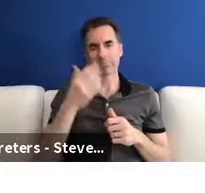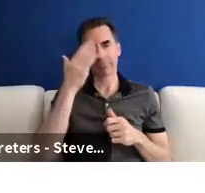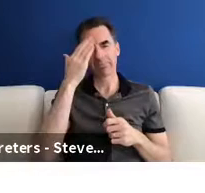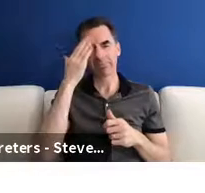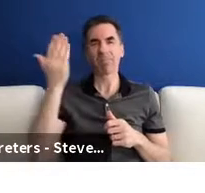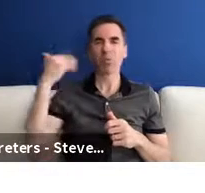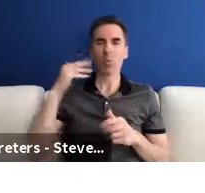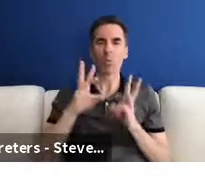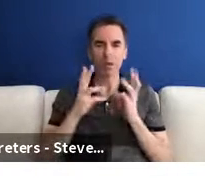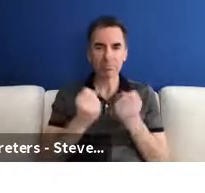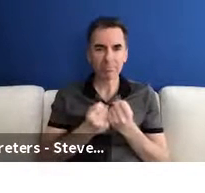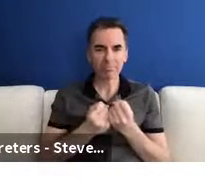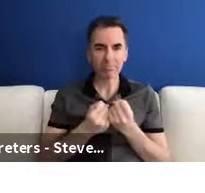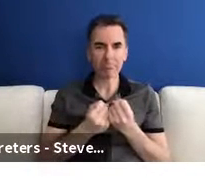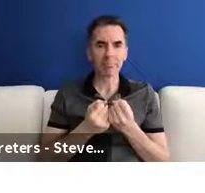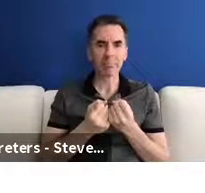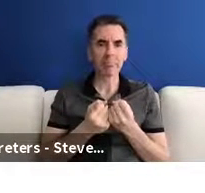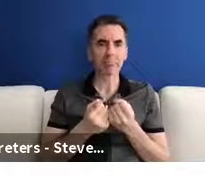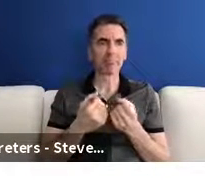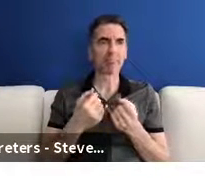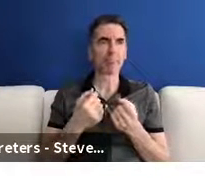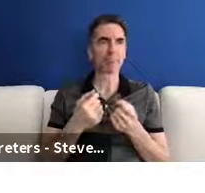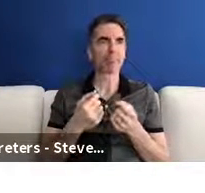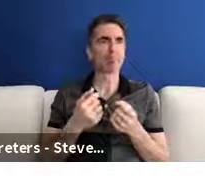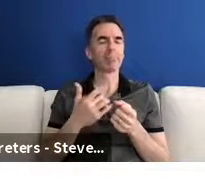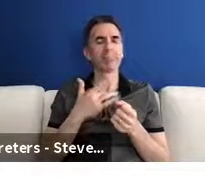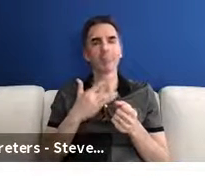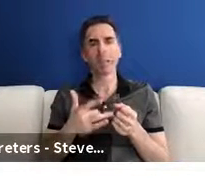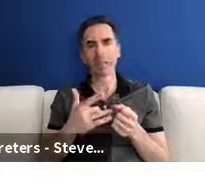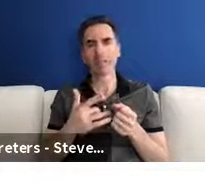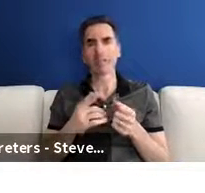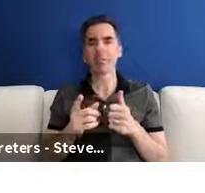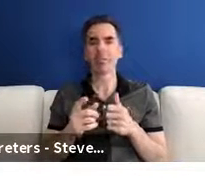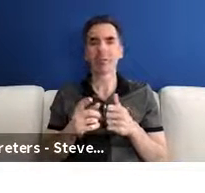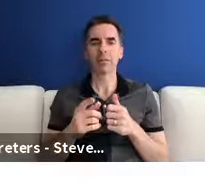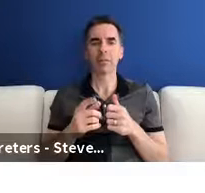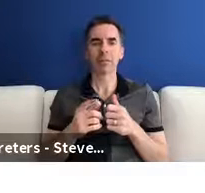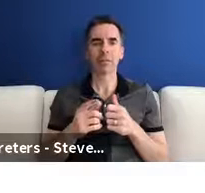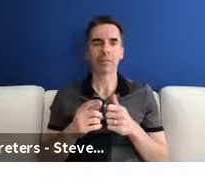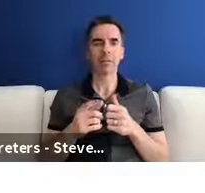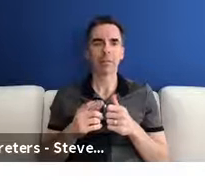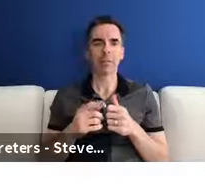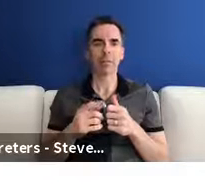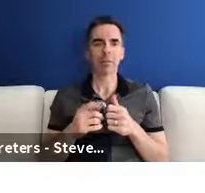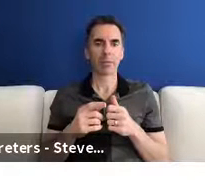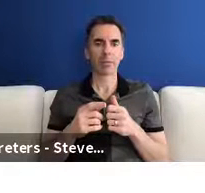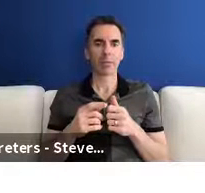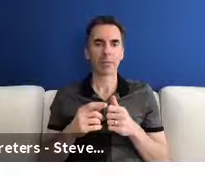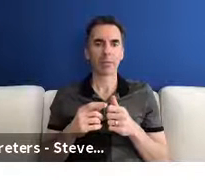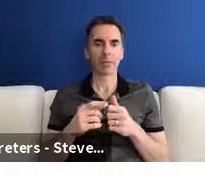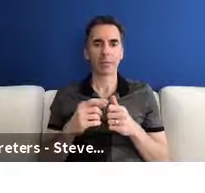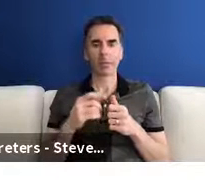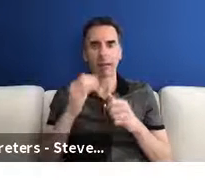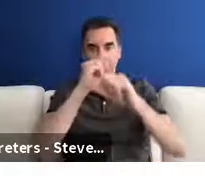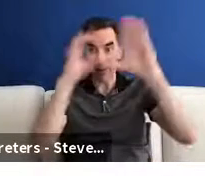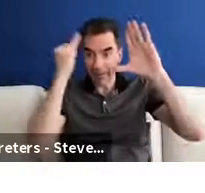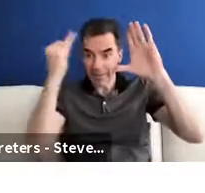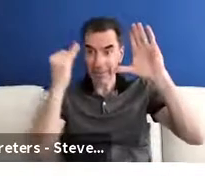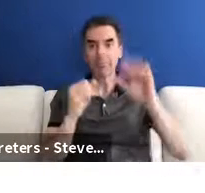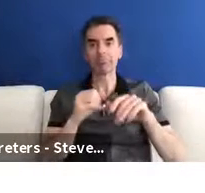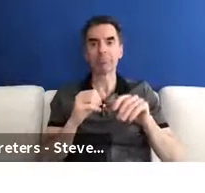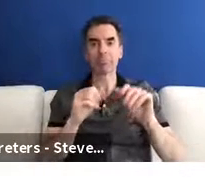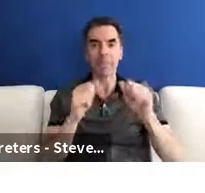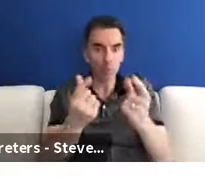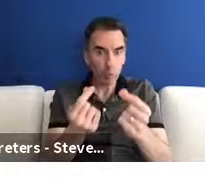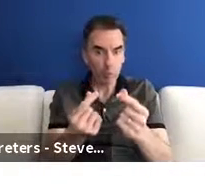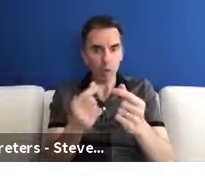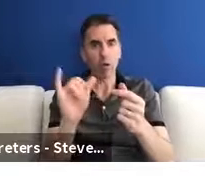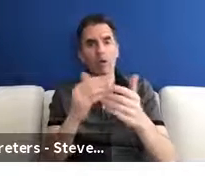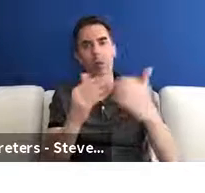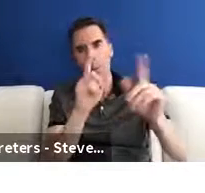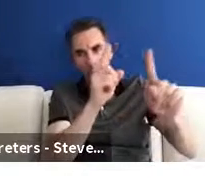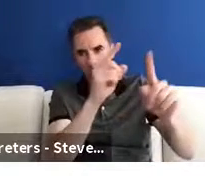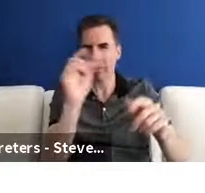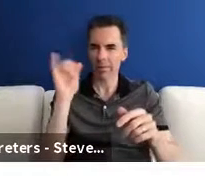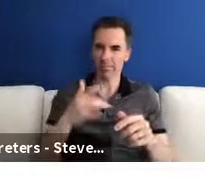outcomes, practices, and then things to think about and build upon for later. So we're really looking at fostering a community of